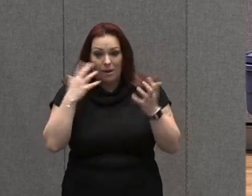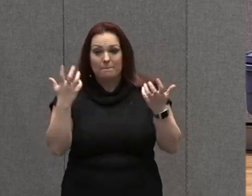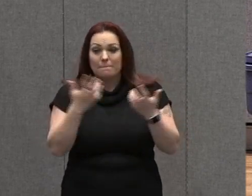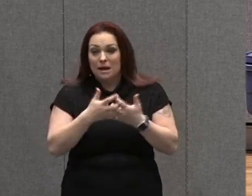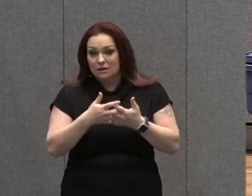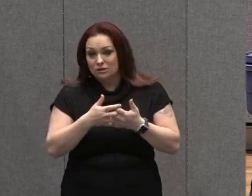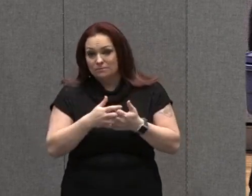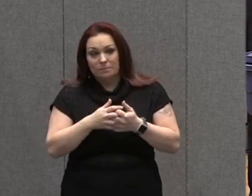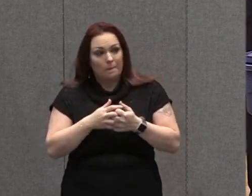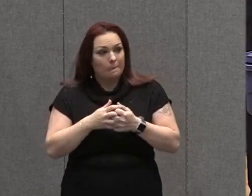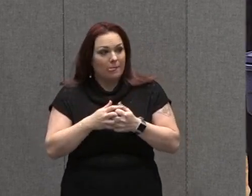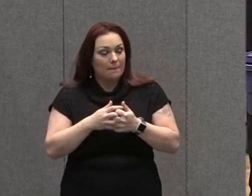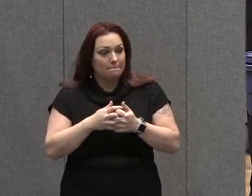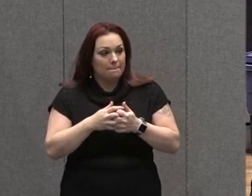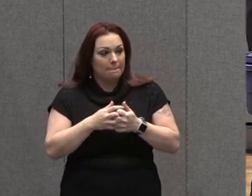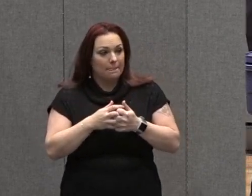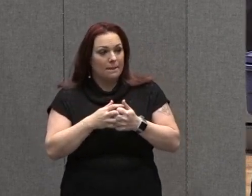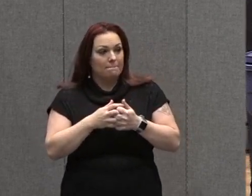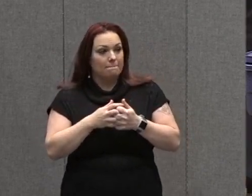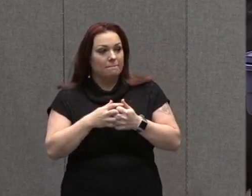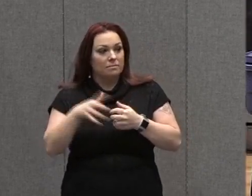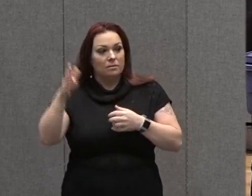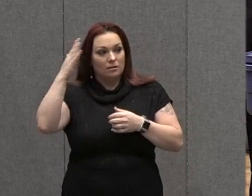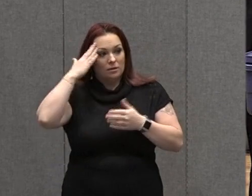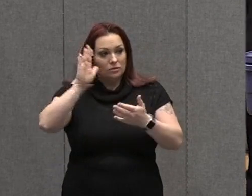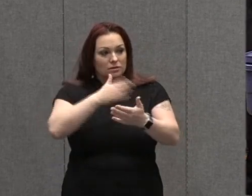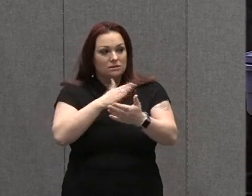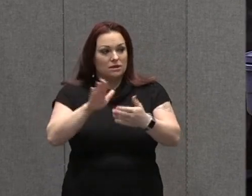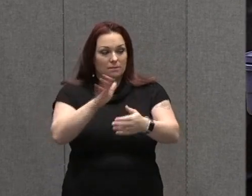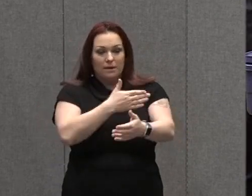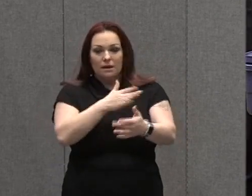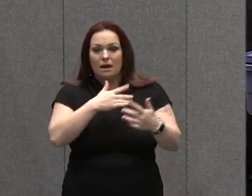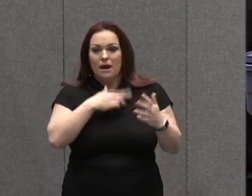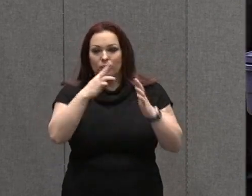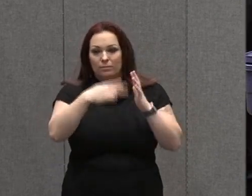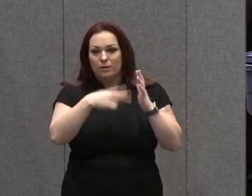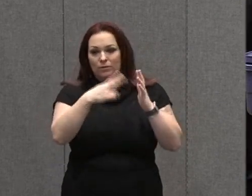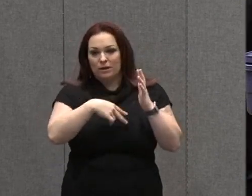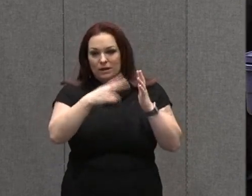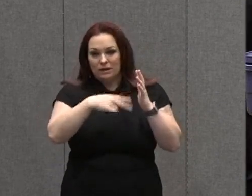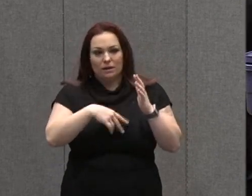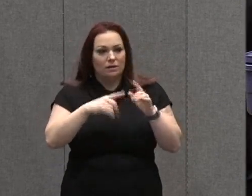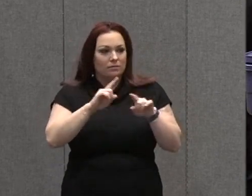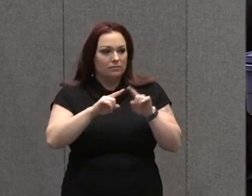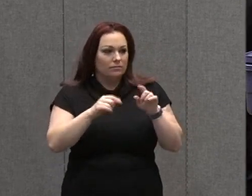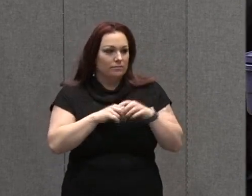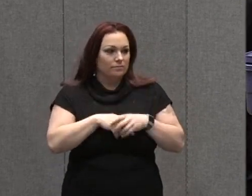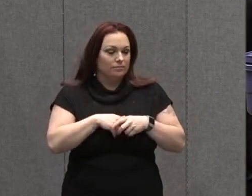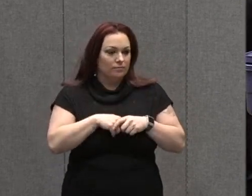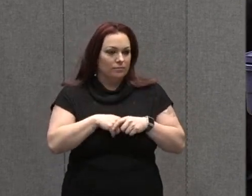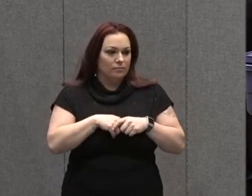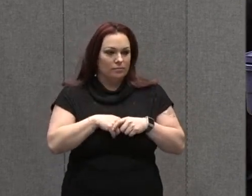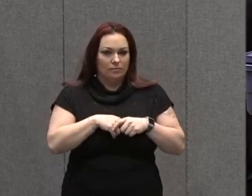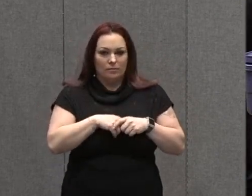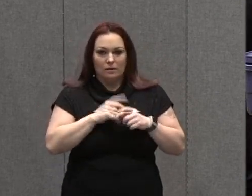Because I don't know the song by heart, I'll be reading the. Okay yeah. I can step back too.